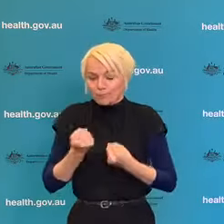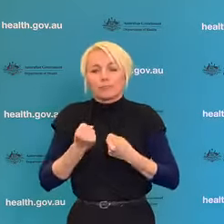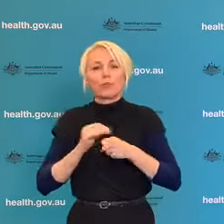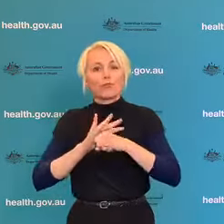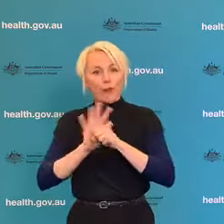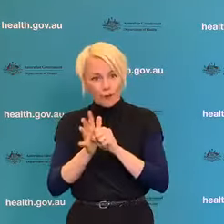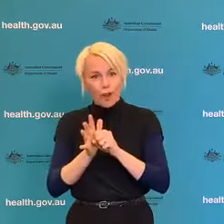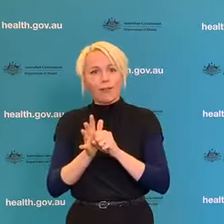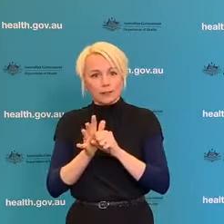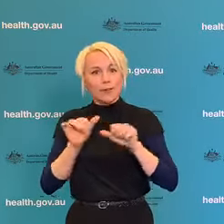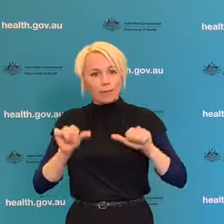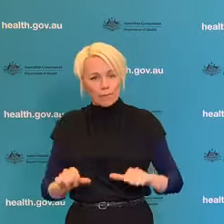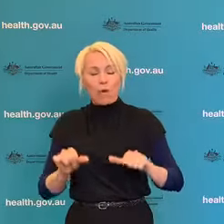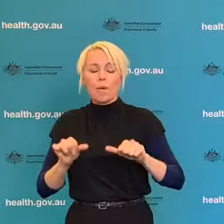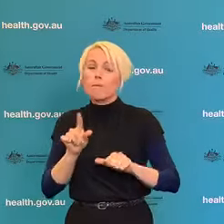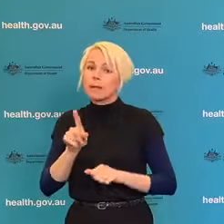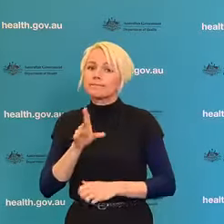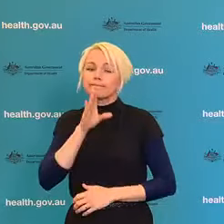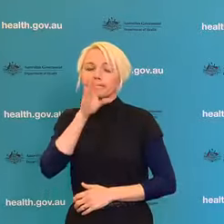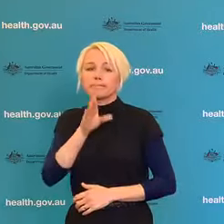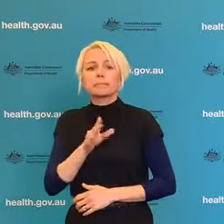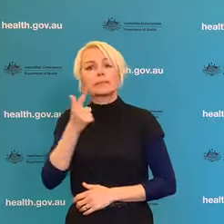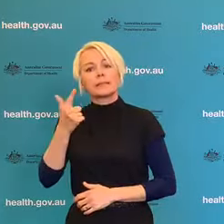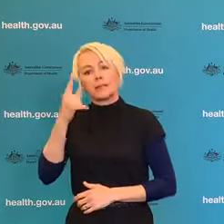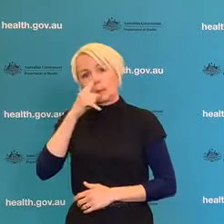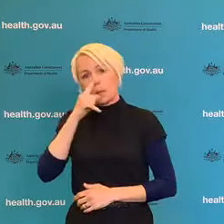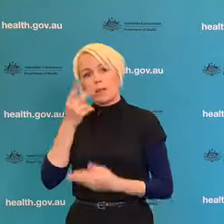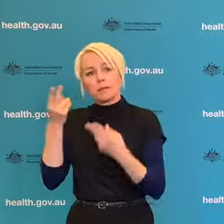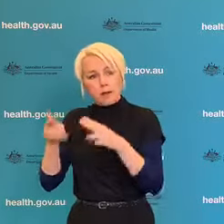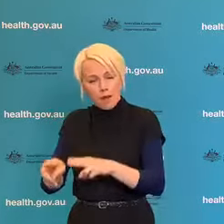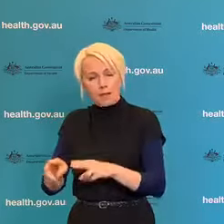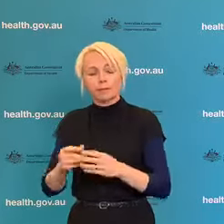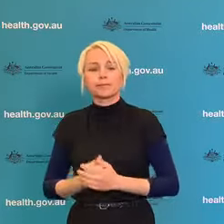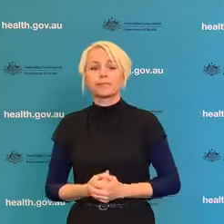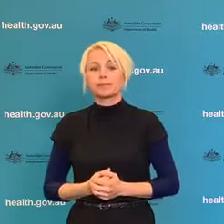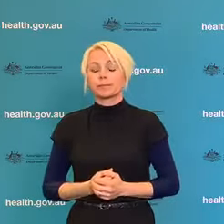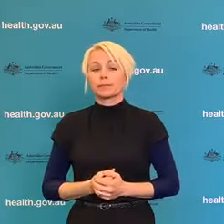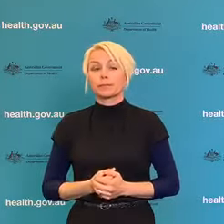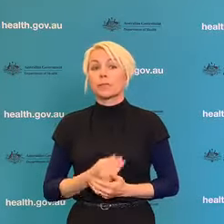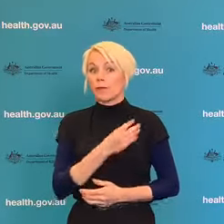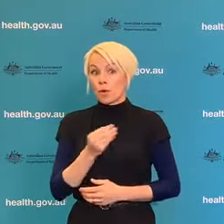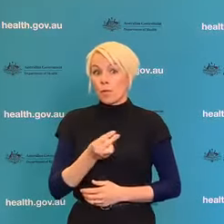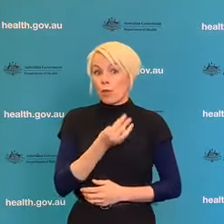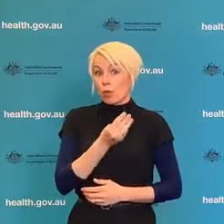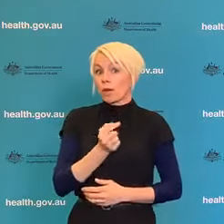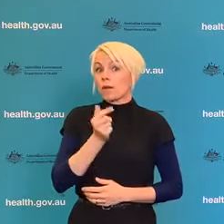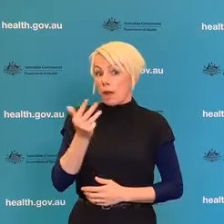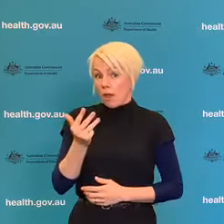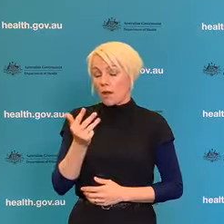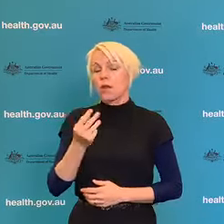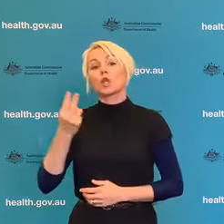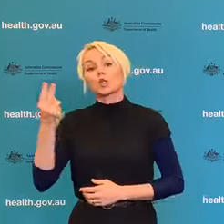and sadly seven deaths. Of those 39, 12 of those in Victoria were